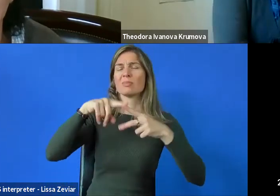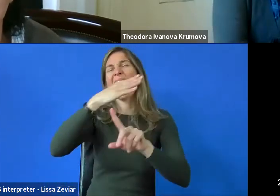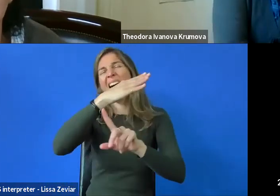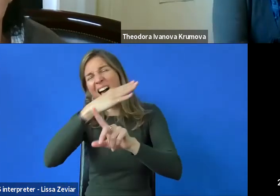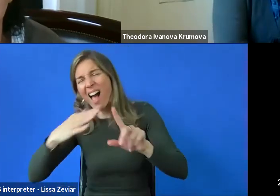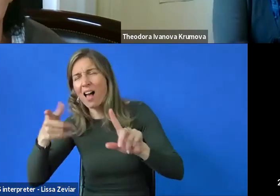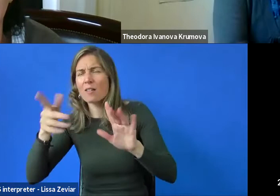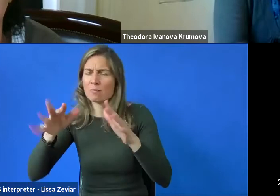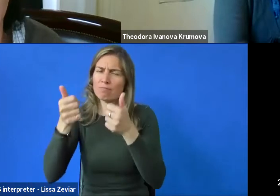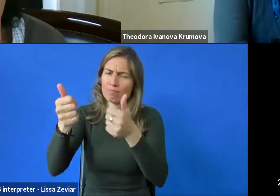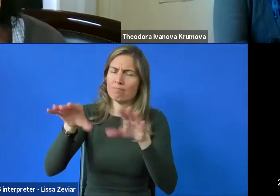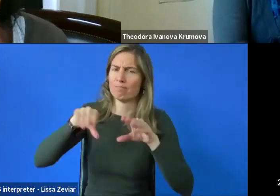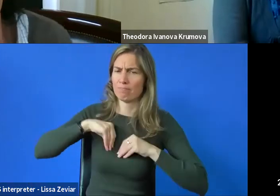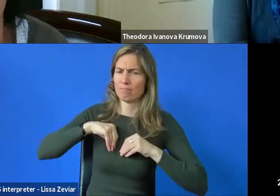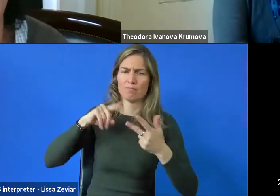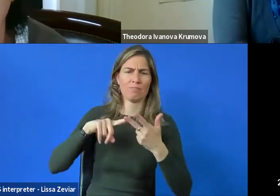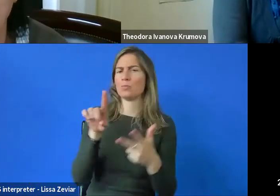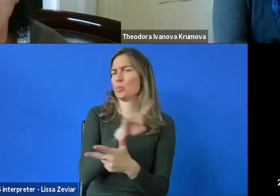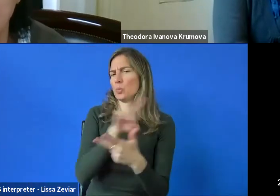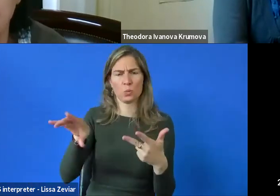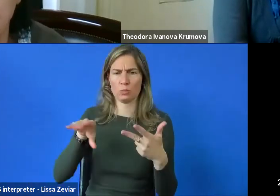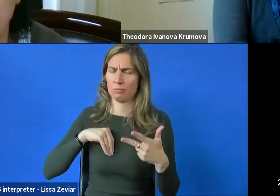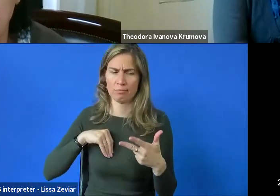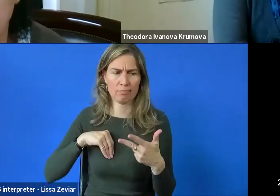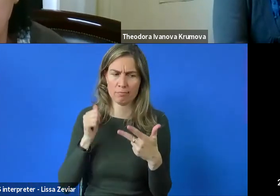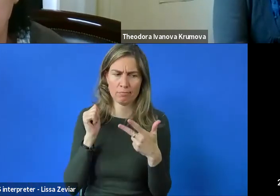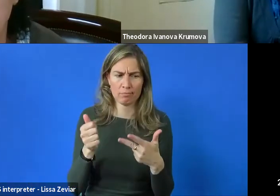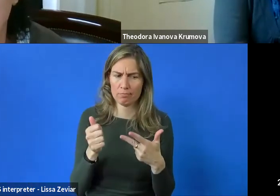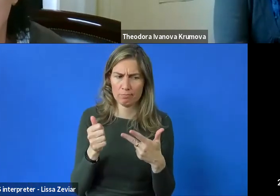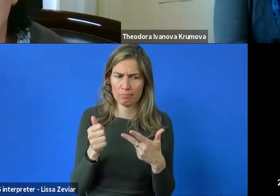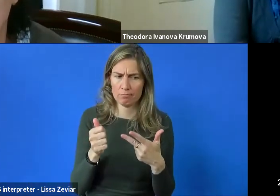in this assessment grading, however, laer on,